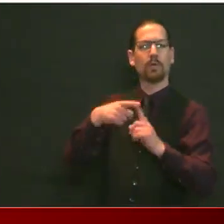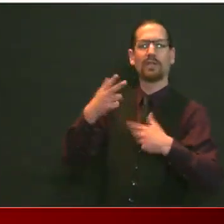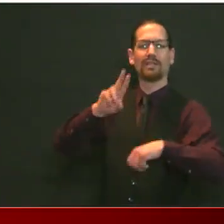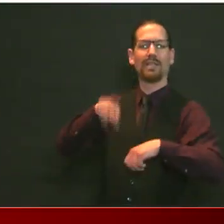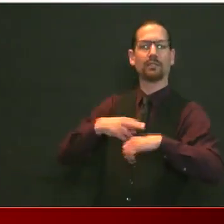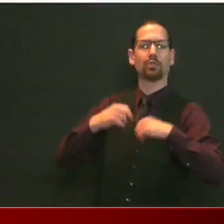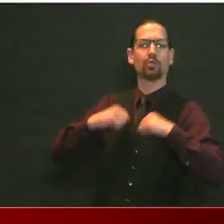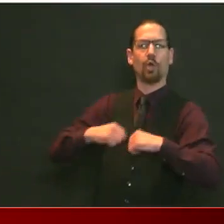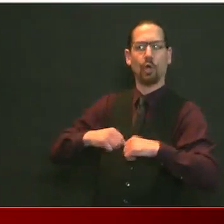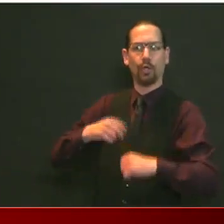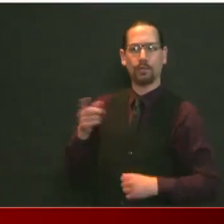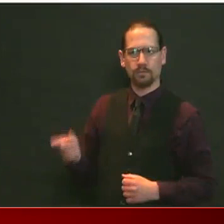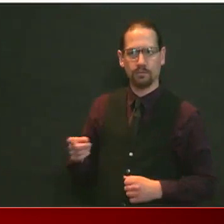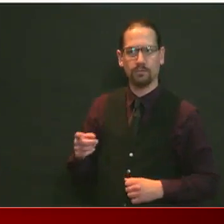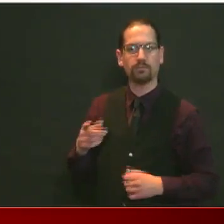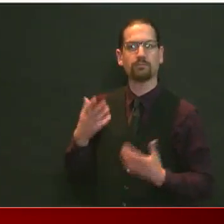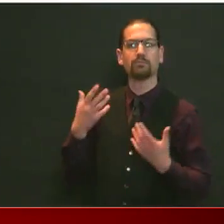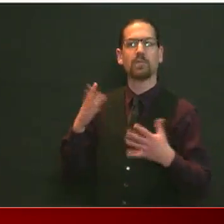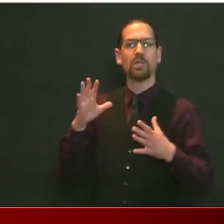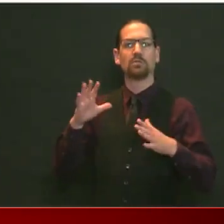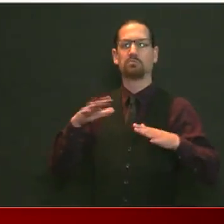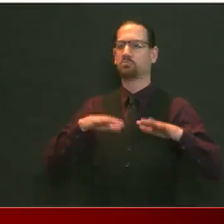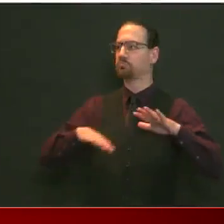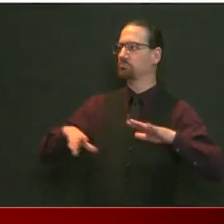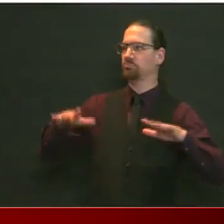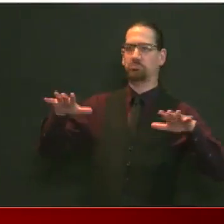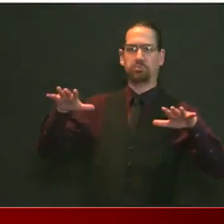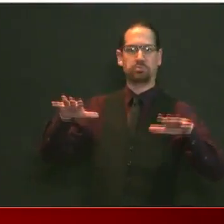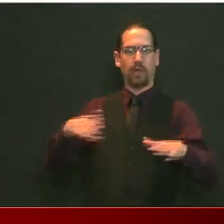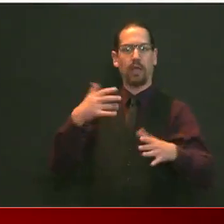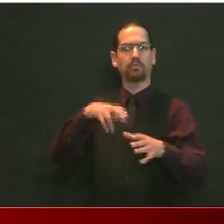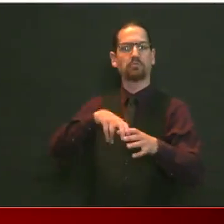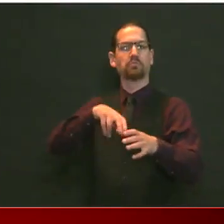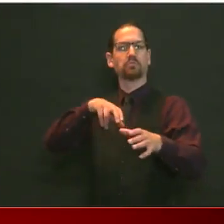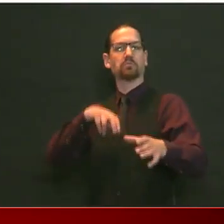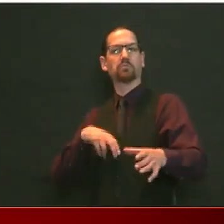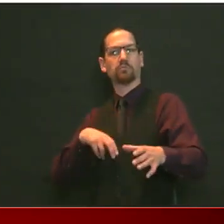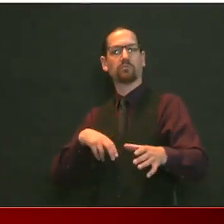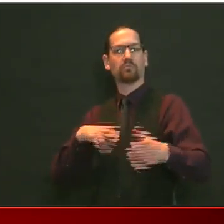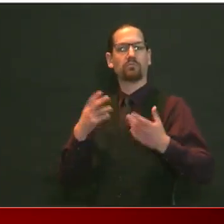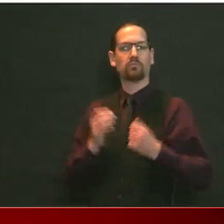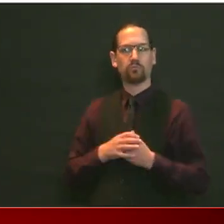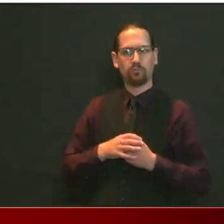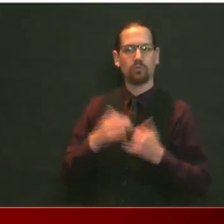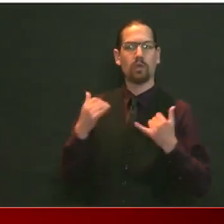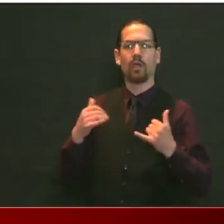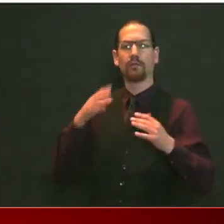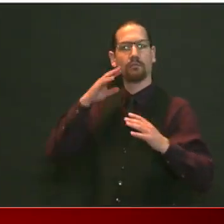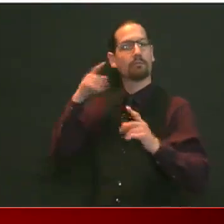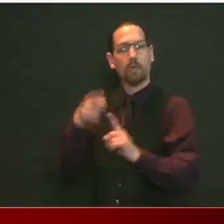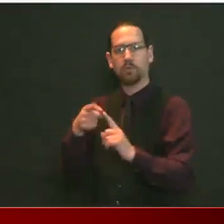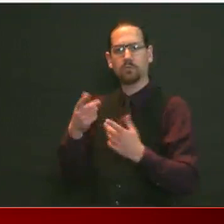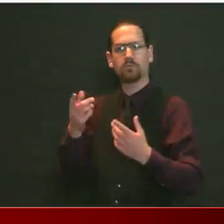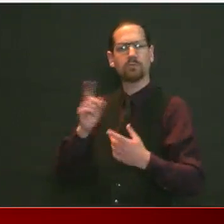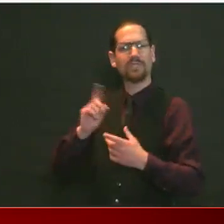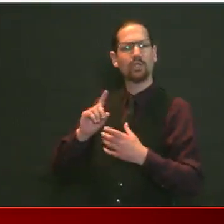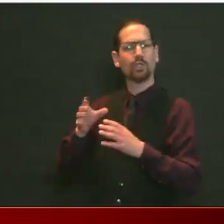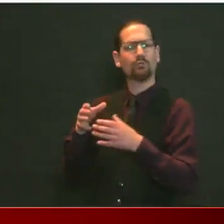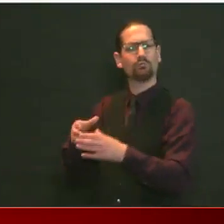AWAY FROM -- YOU MOVED THE NATIONAL BAR AWAY FROM CHECKPOINTS AT AIRPORTS AND BORDERS.